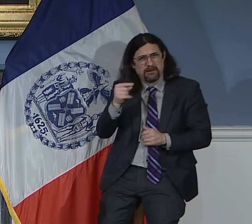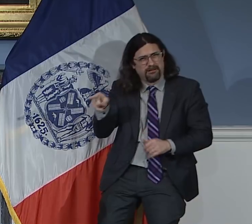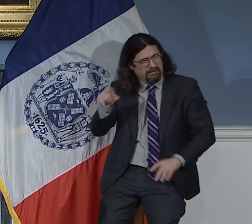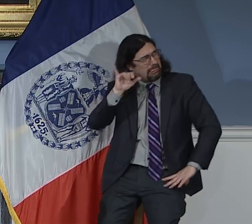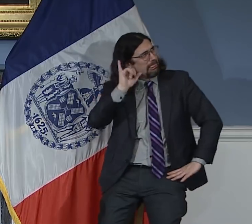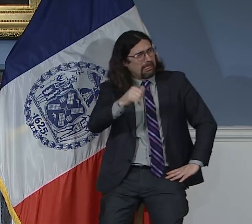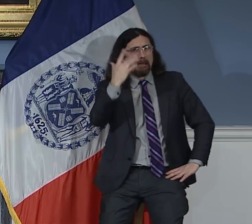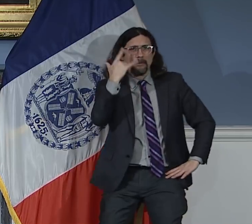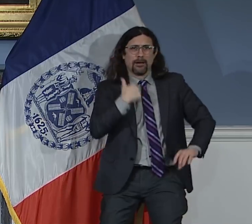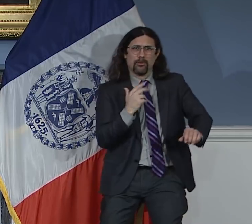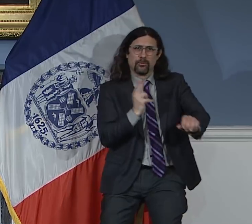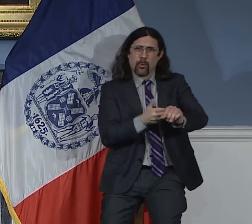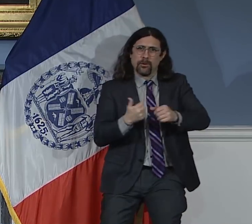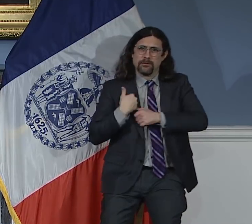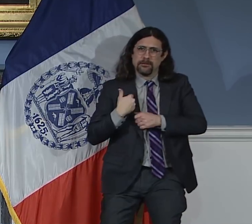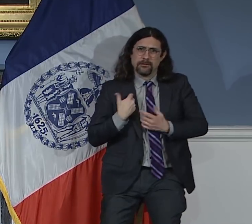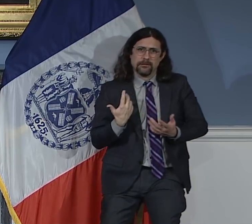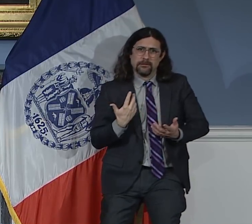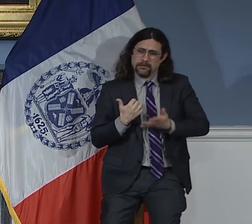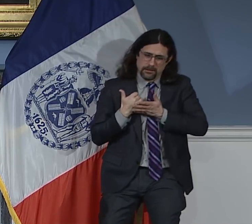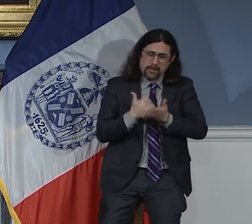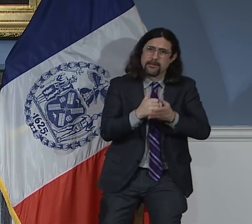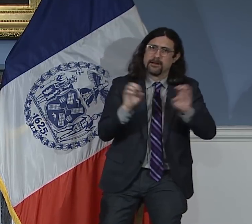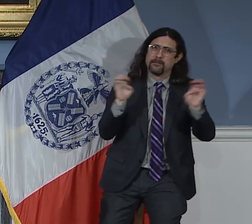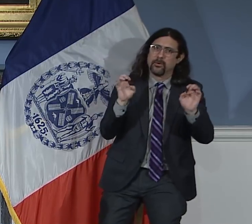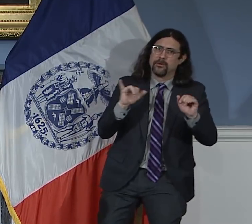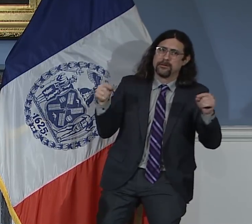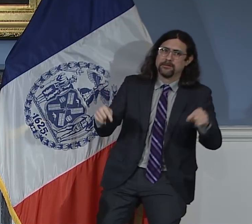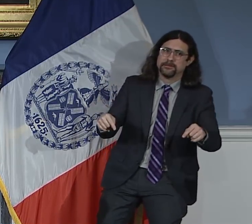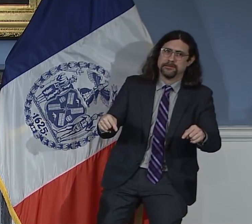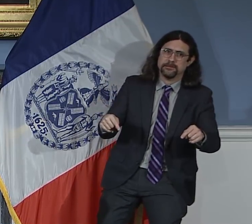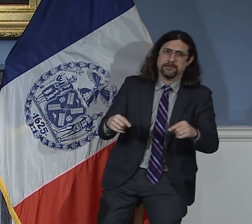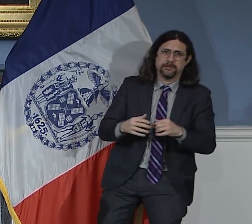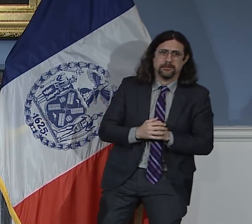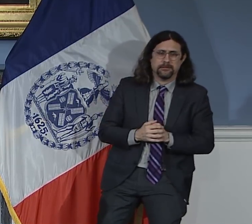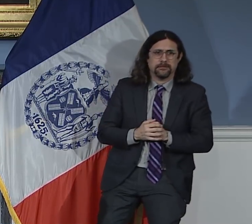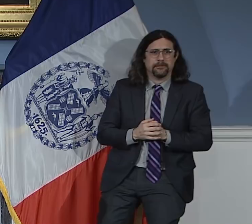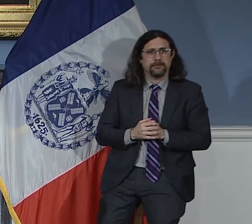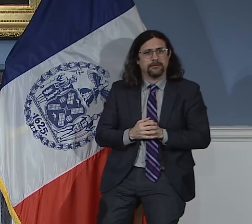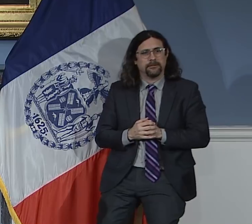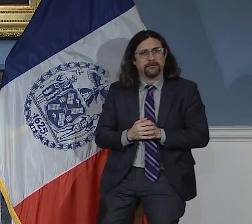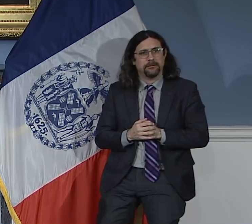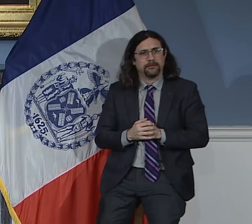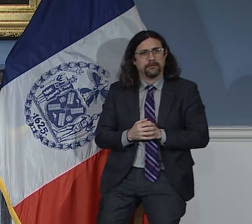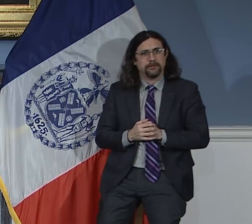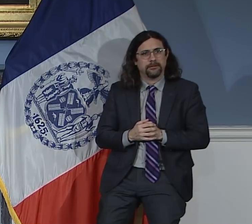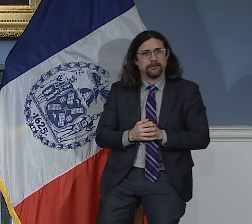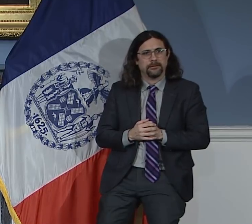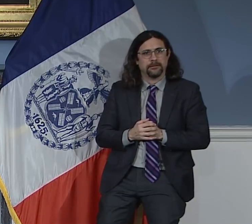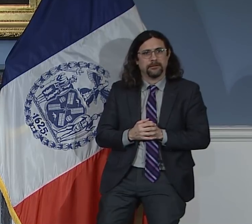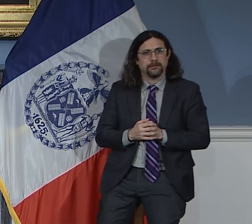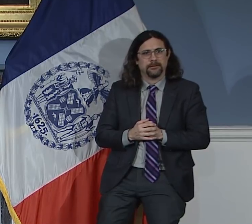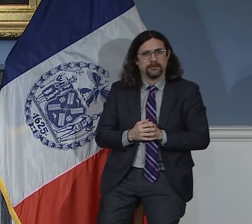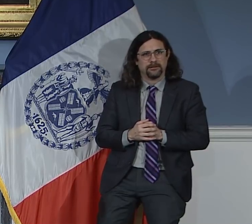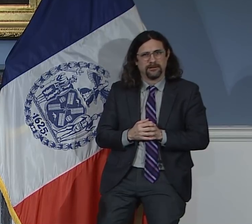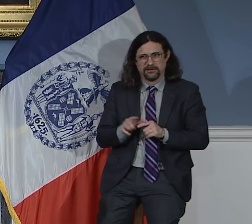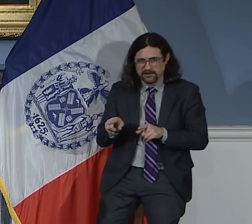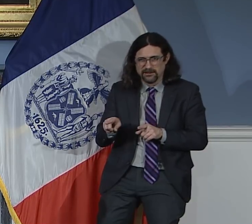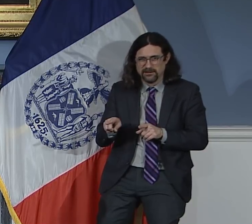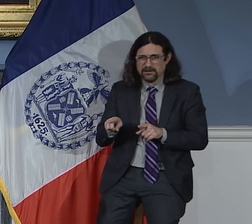EXACTLY WHY THEY ARE PART OF OUR ARMED FORCES AND THEY WOULD NOT ONLY AWTAI THE ORDER, THEY WOULD WELCOME THE ORDER. BUT THAT ORDER HAS NOT ENBE